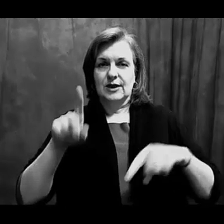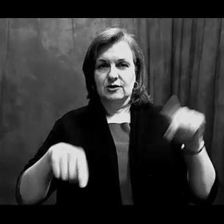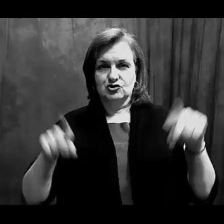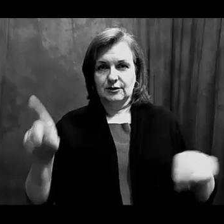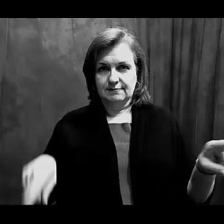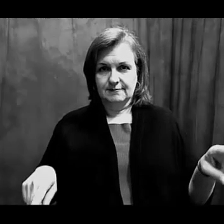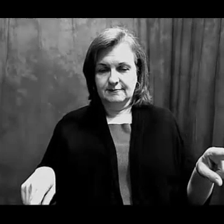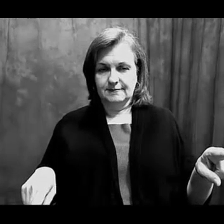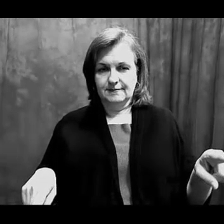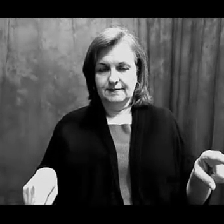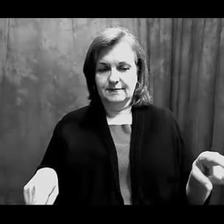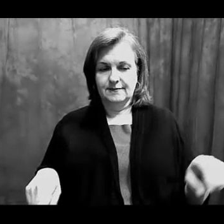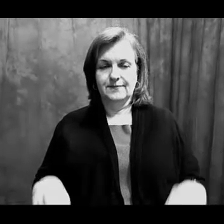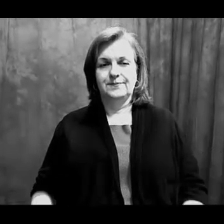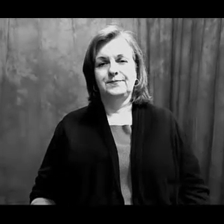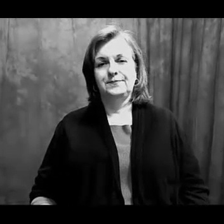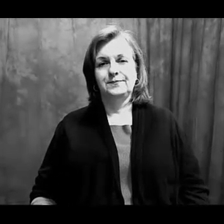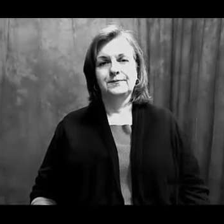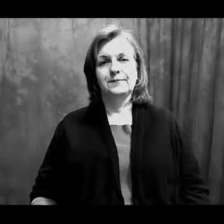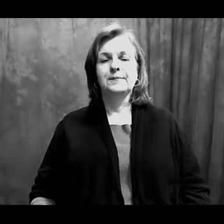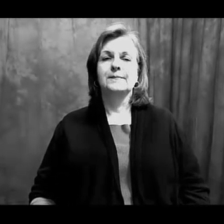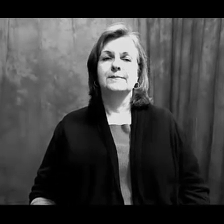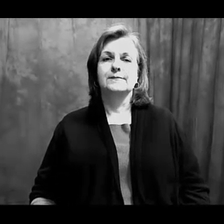and we use that so